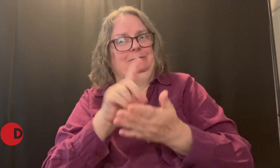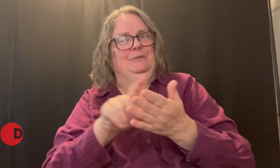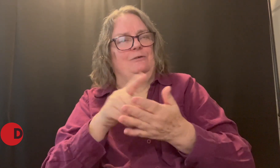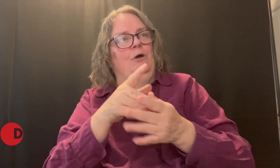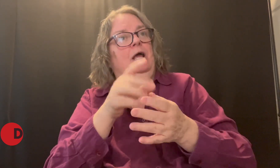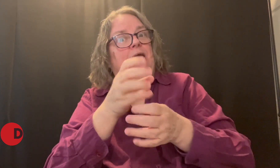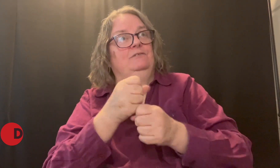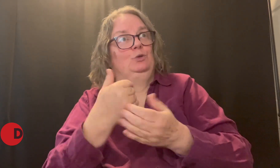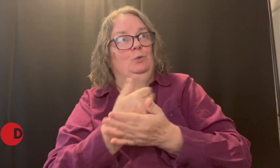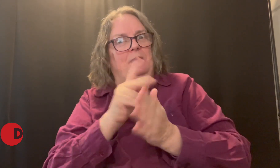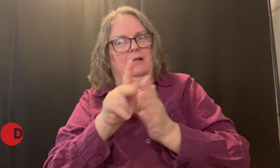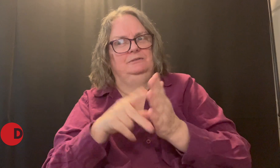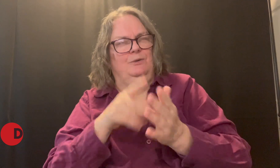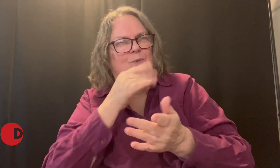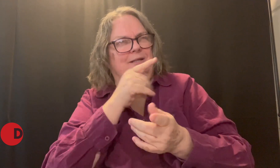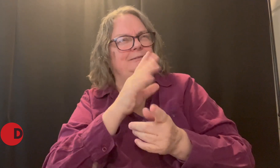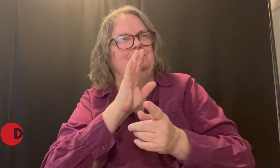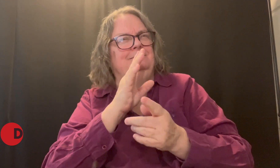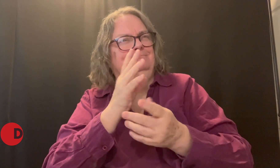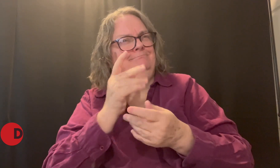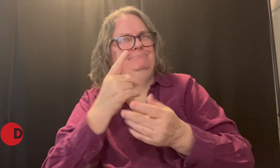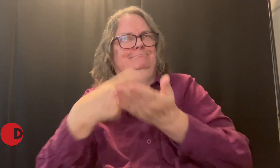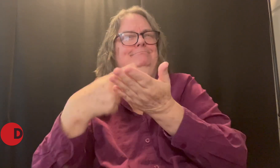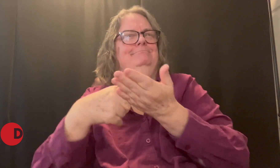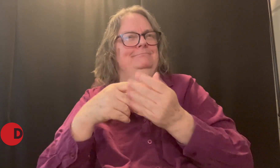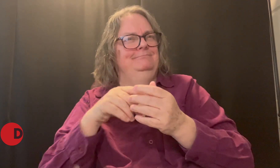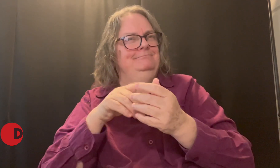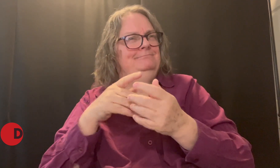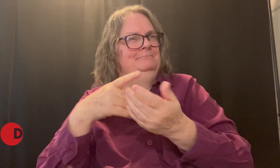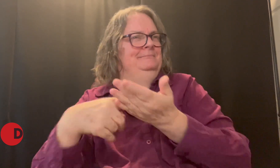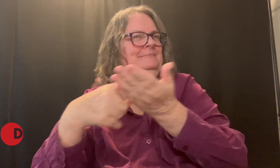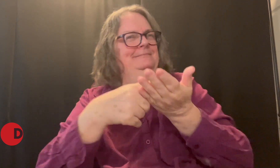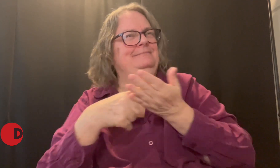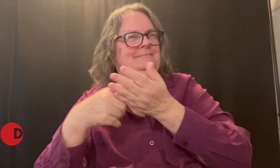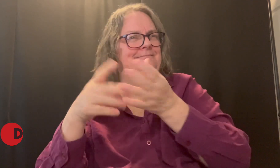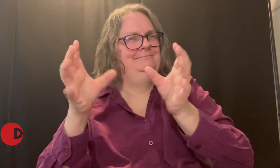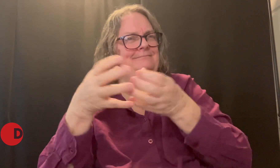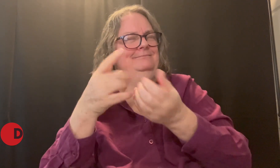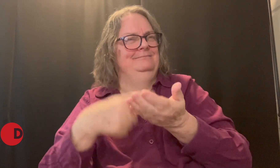I replied fine, if you know the new policy is discriminatory,